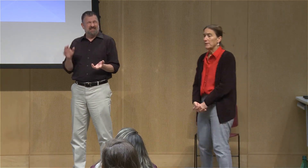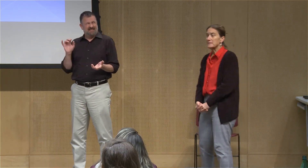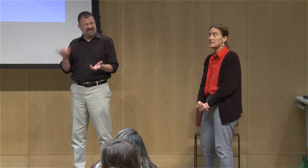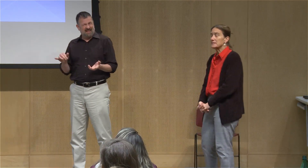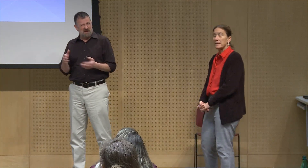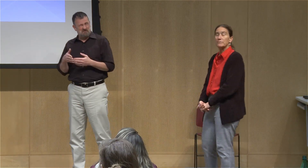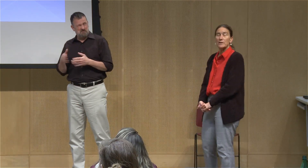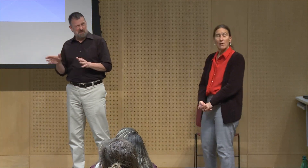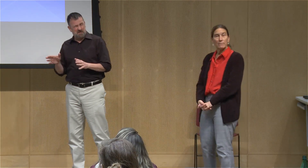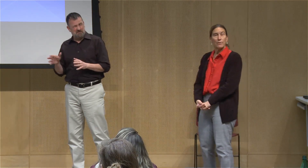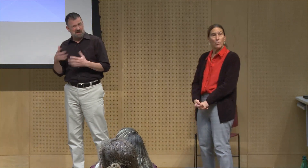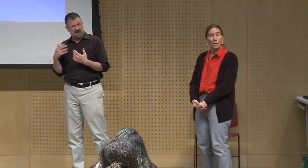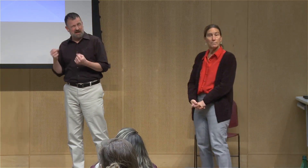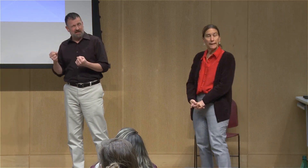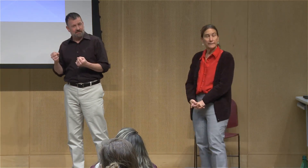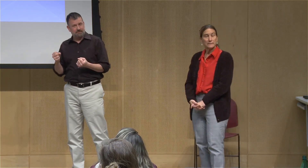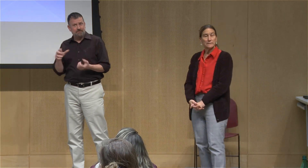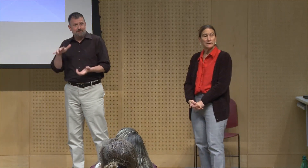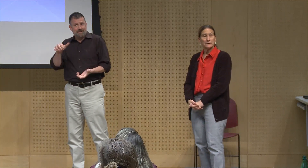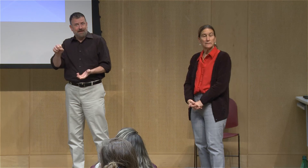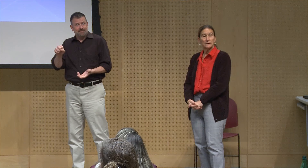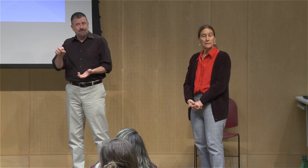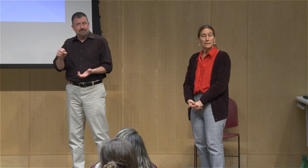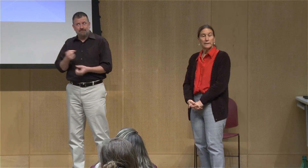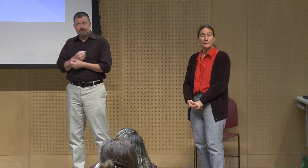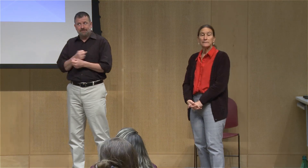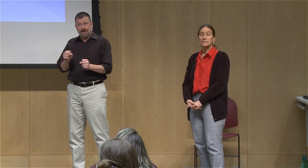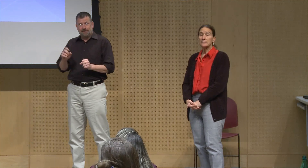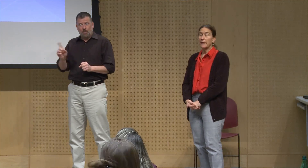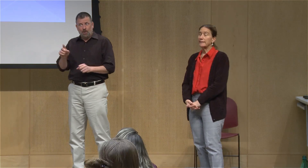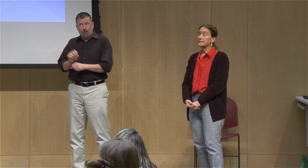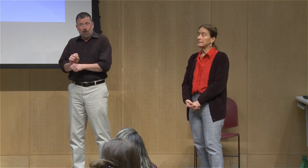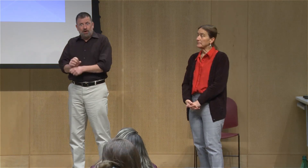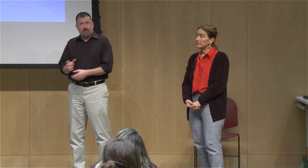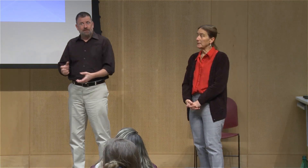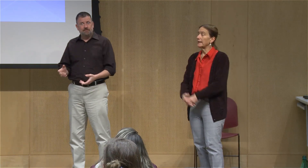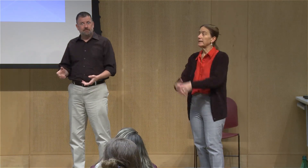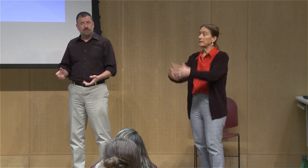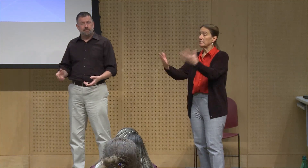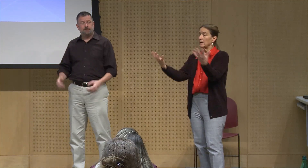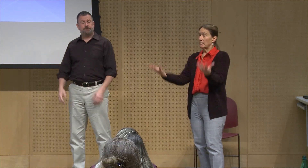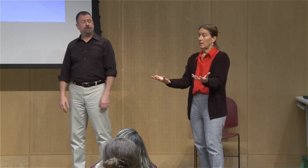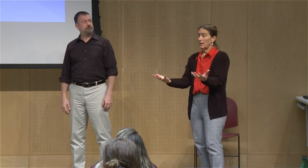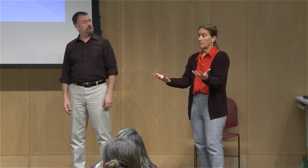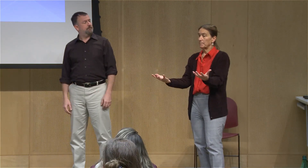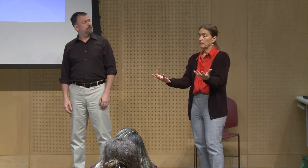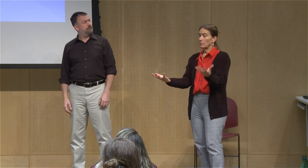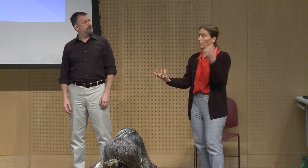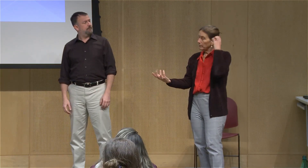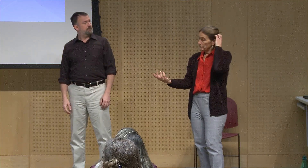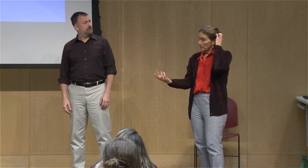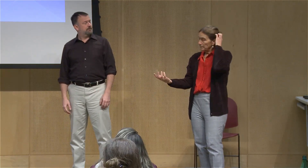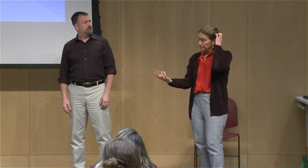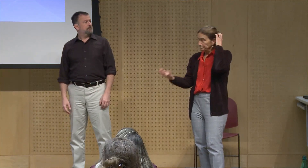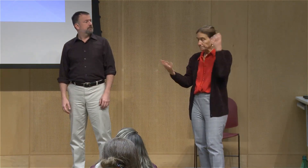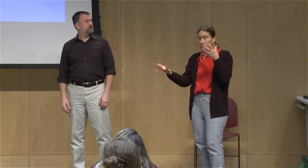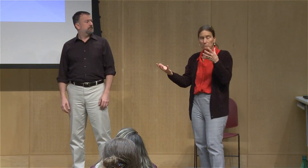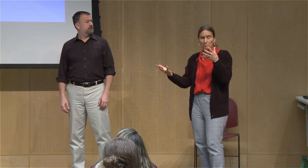BUT IT'S THE SAFETY OF THE WORKPLACE. IT'S DESIGNING-- DESIGNING--UM, THERE'S